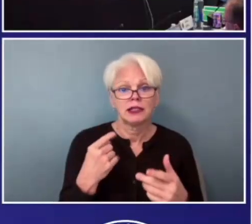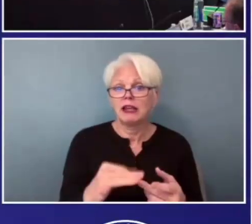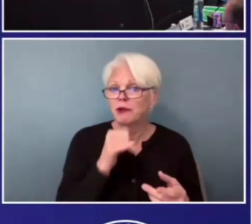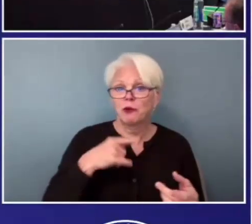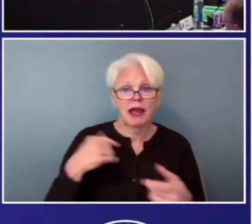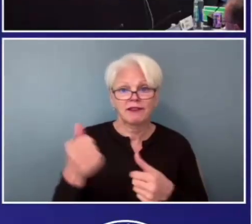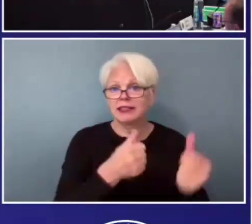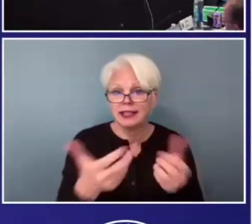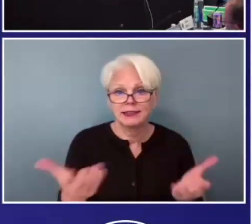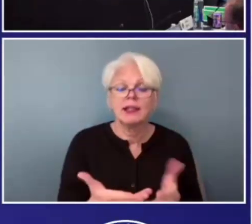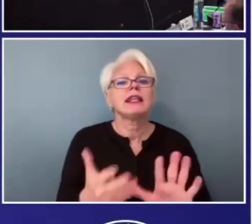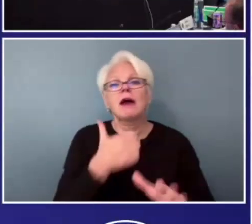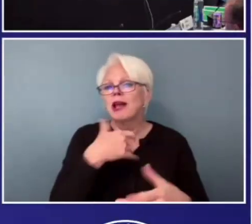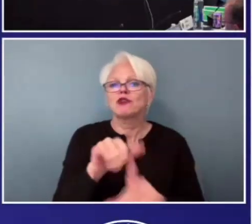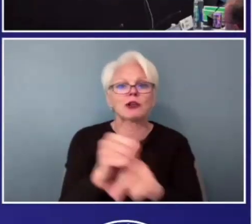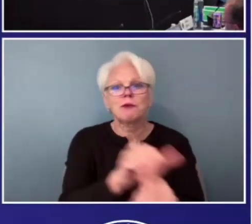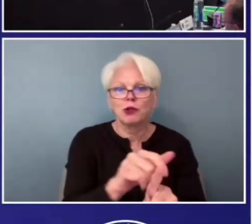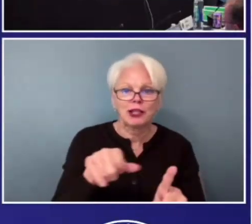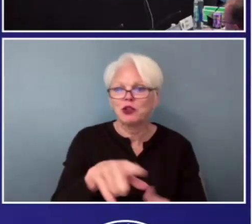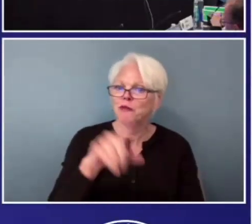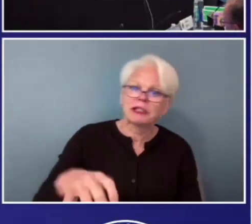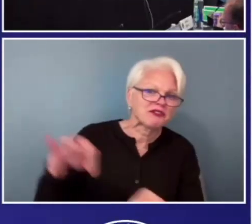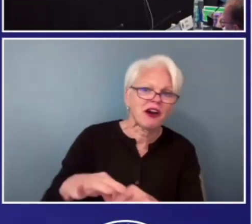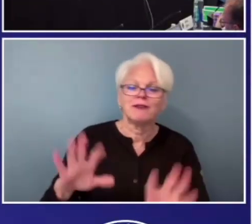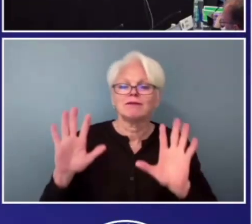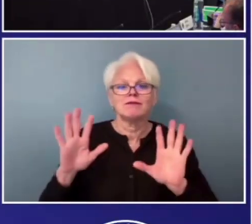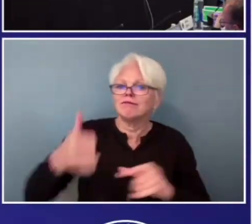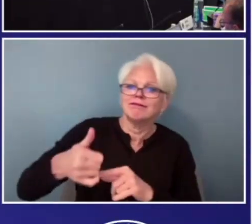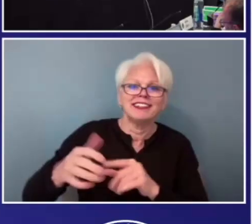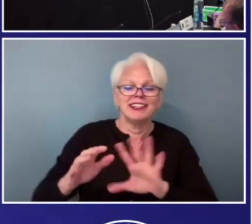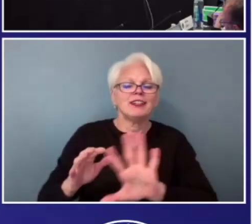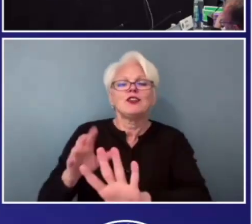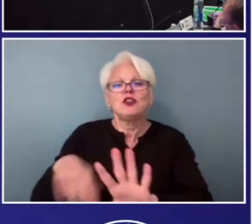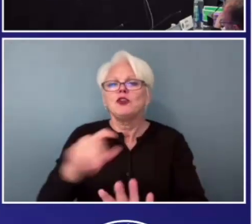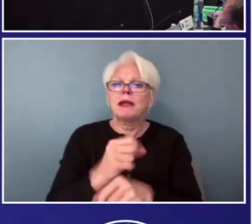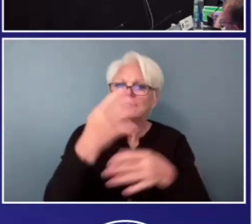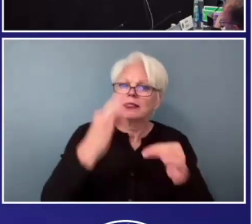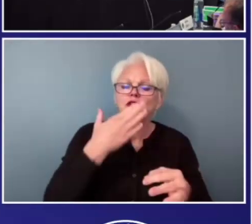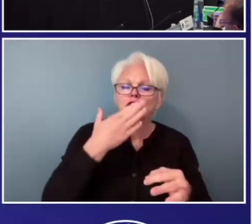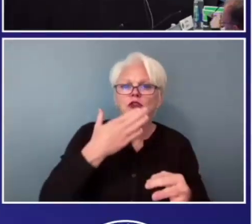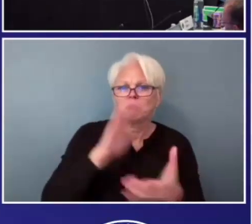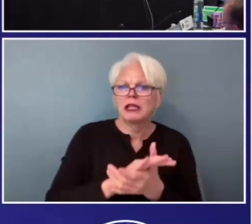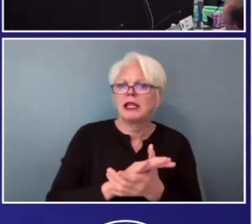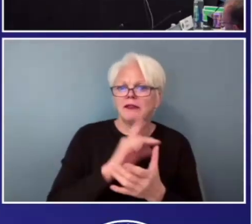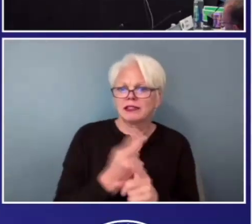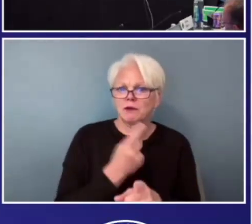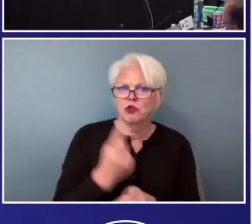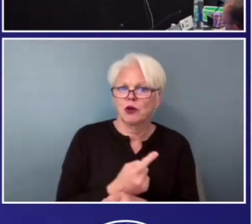You all will make the best decision that you believe is appropriate. But I do want a table set that all of the good things that you got for your